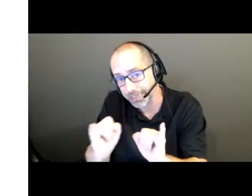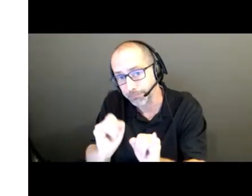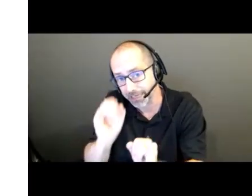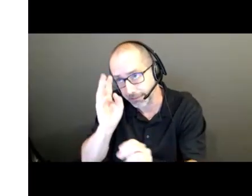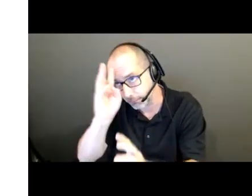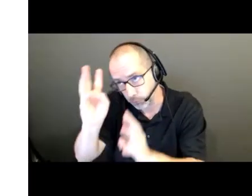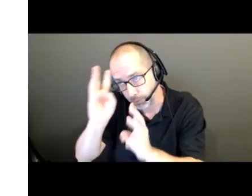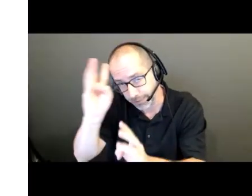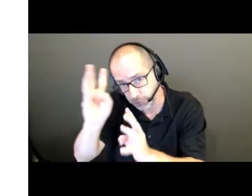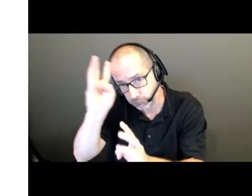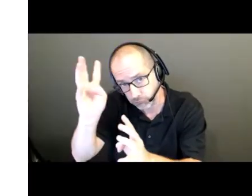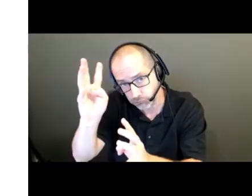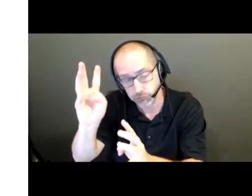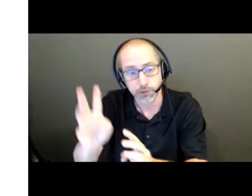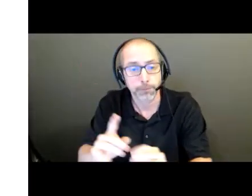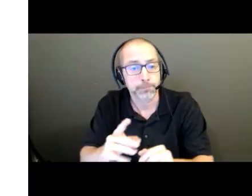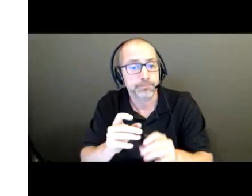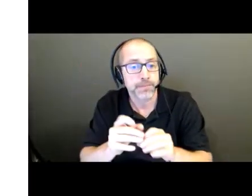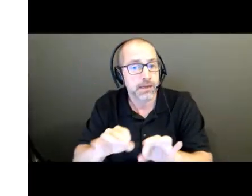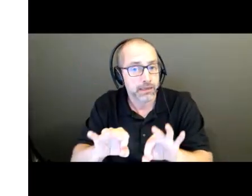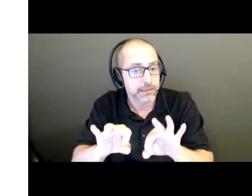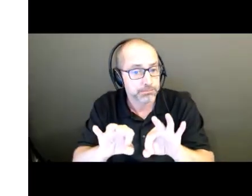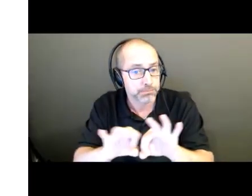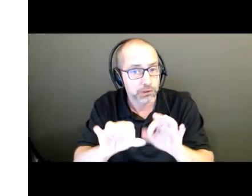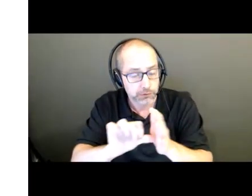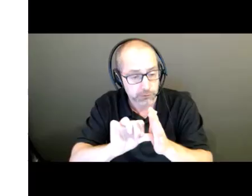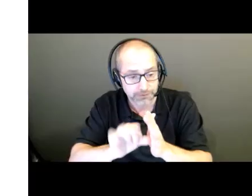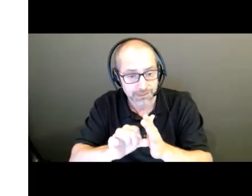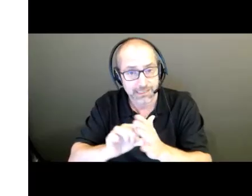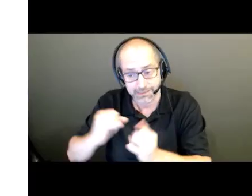It is important to really underline that the International Residencies component